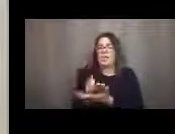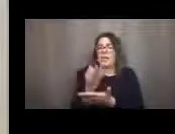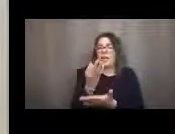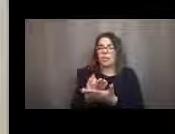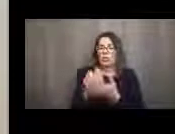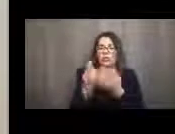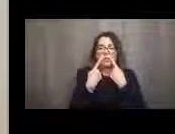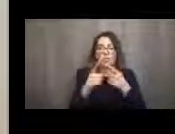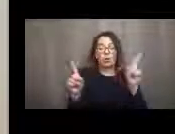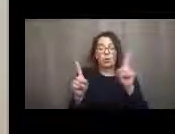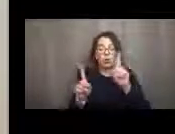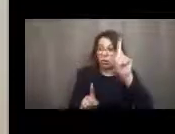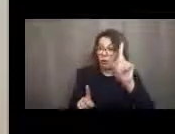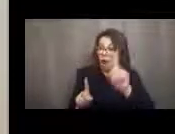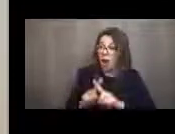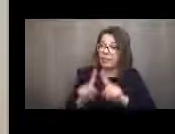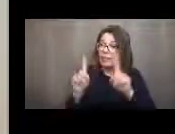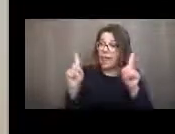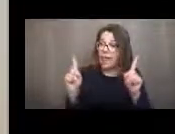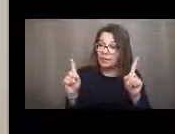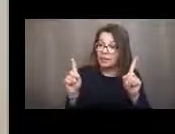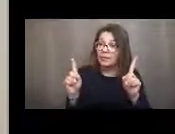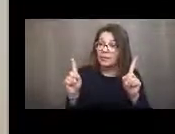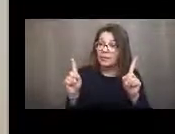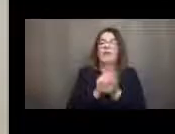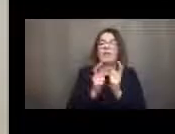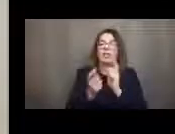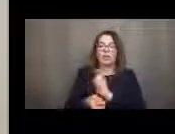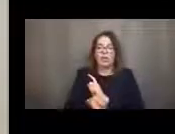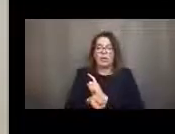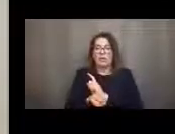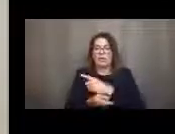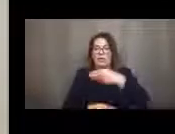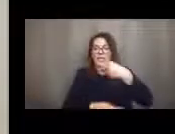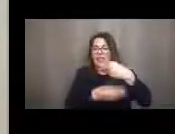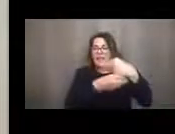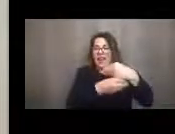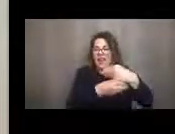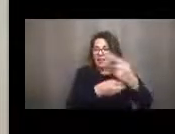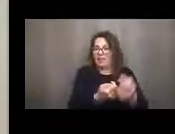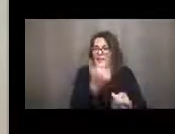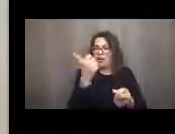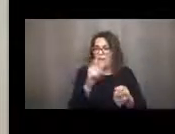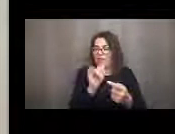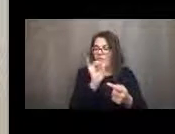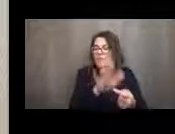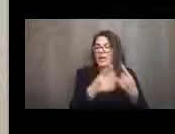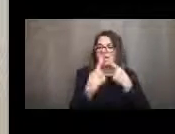unless there are changes that need to be made from the disclosure that's already on file.